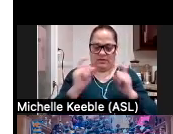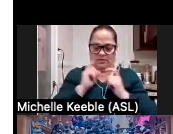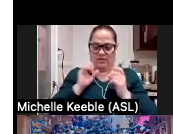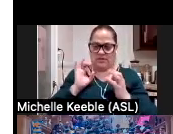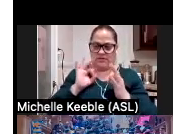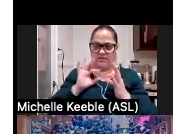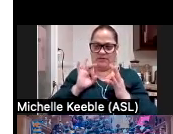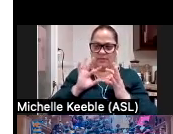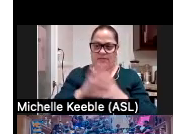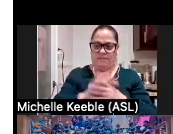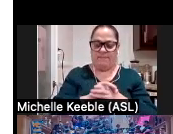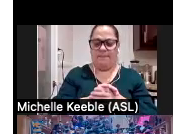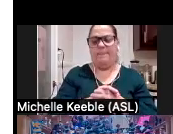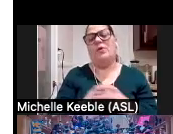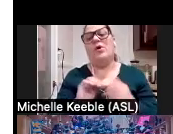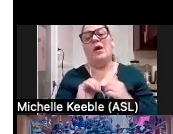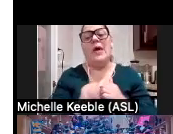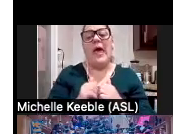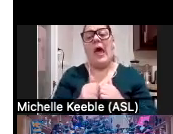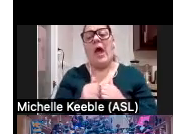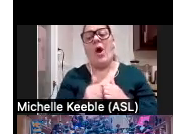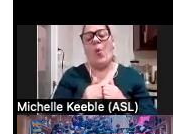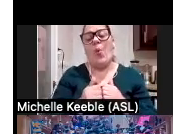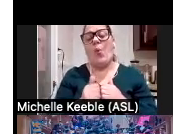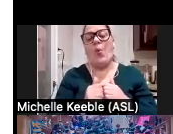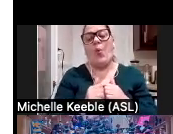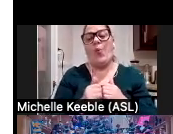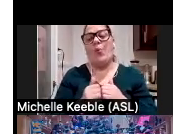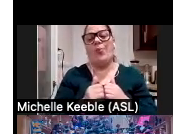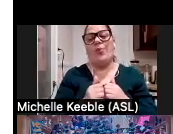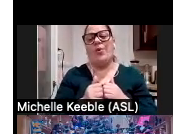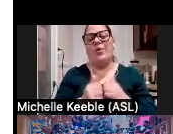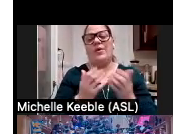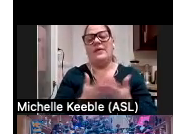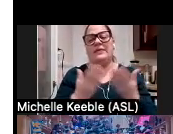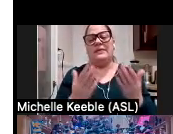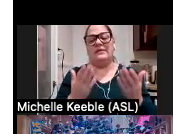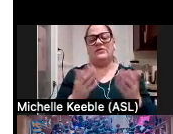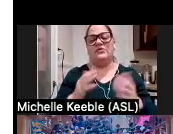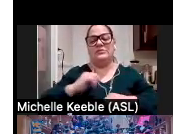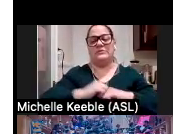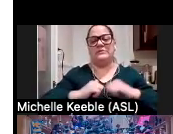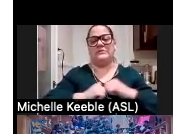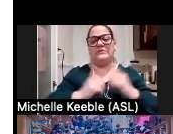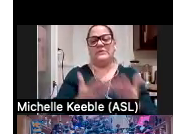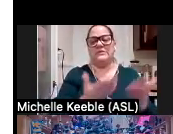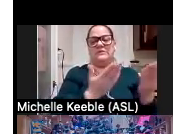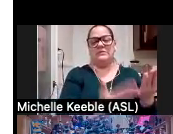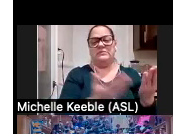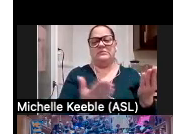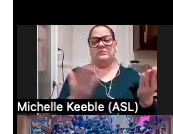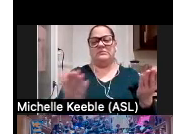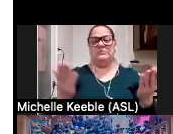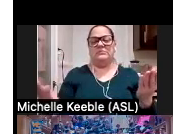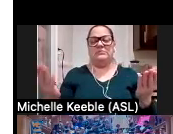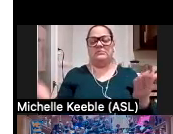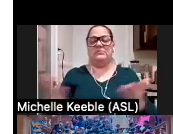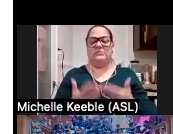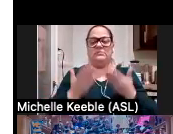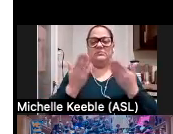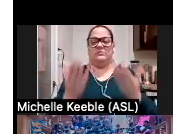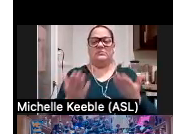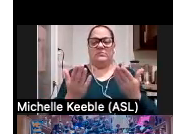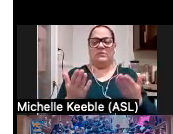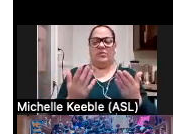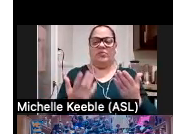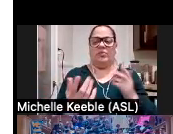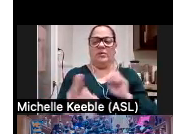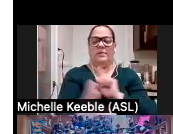feedback on how um exhibits laid out at the way we proposed uh would actually meet or not meet their